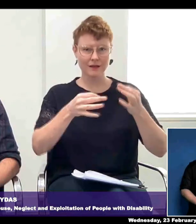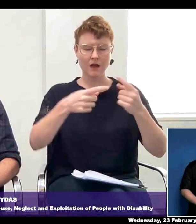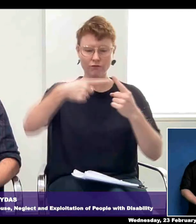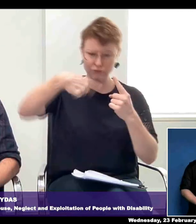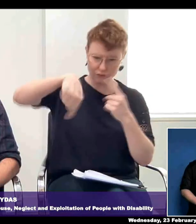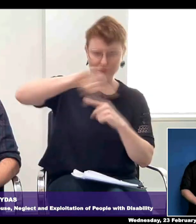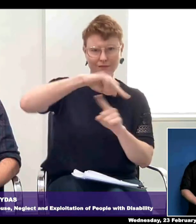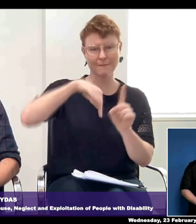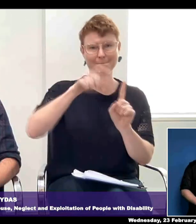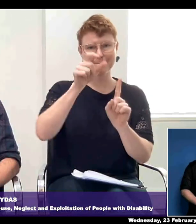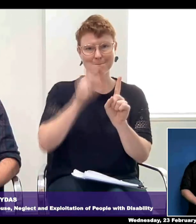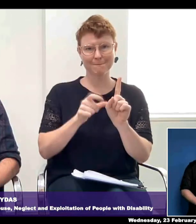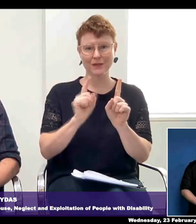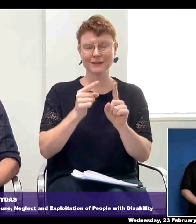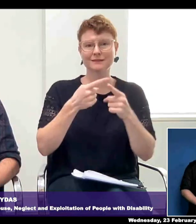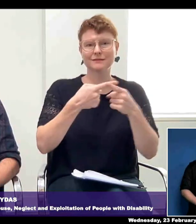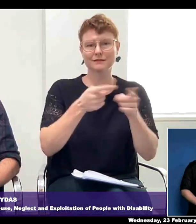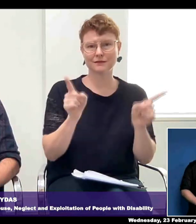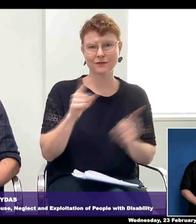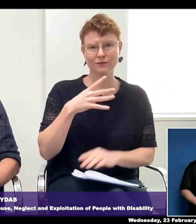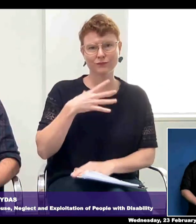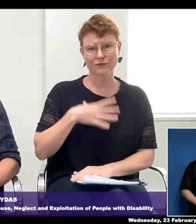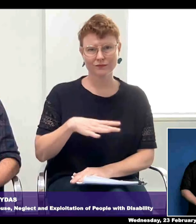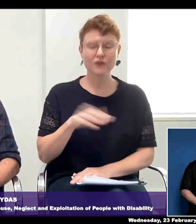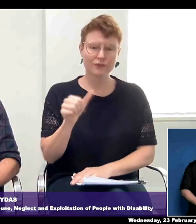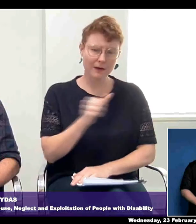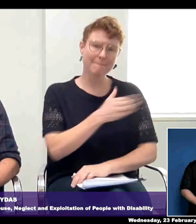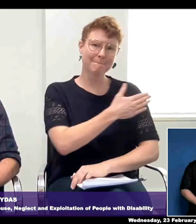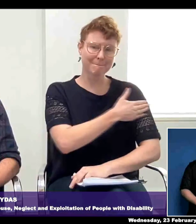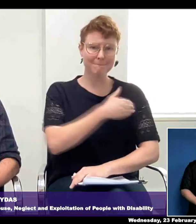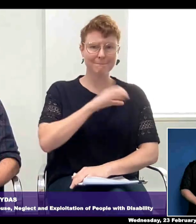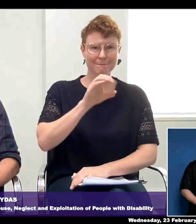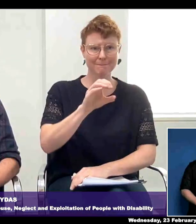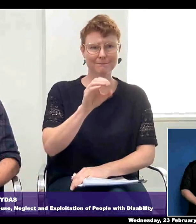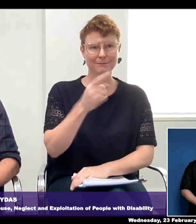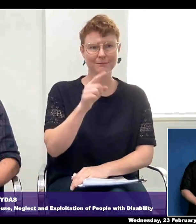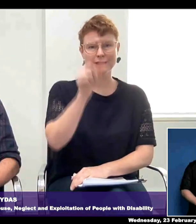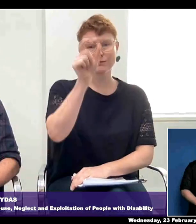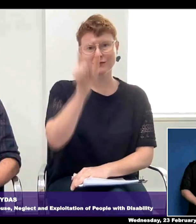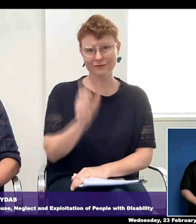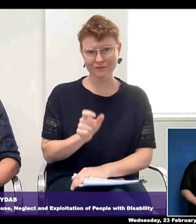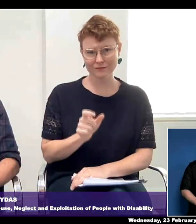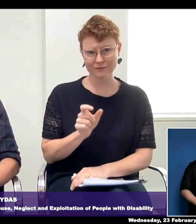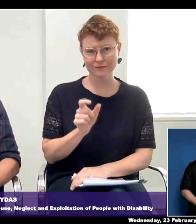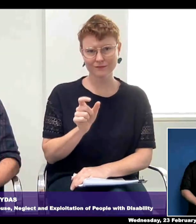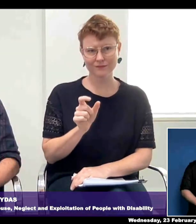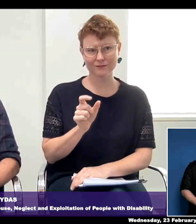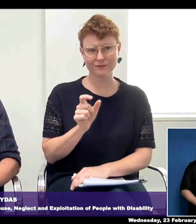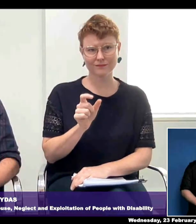These support plans should be set up around the individual and what it is that they require, ensuring that we empower the individual.